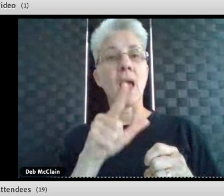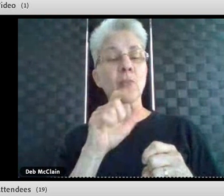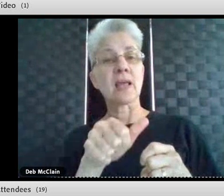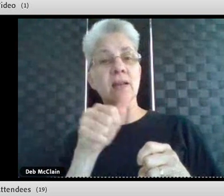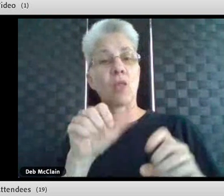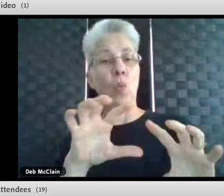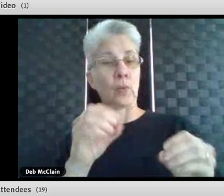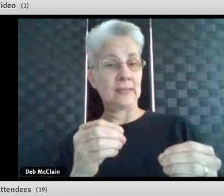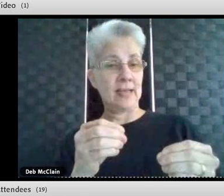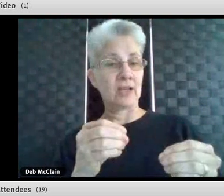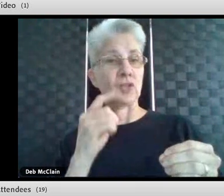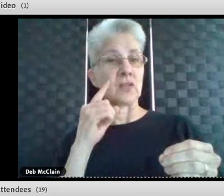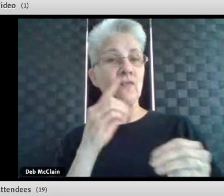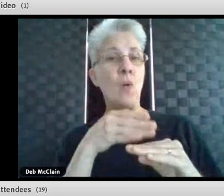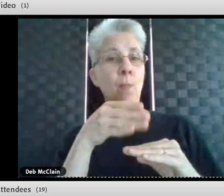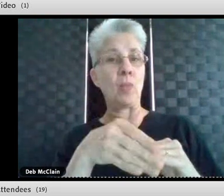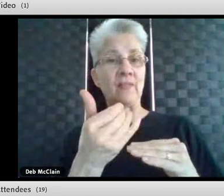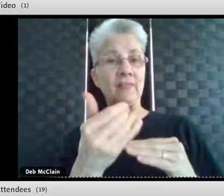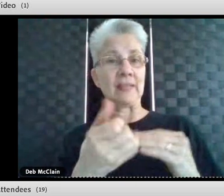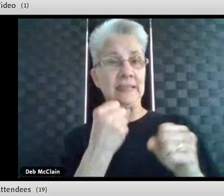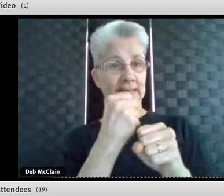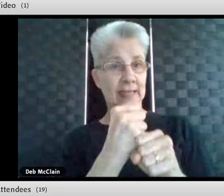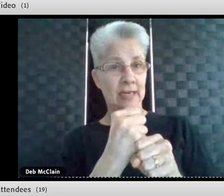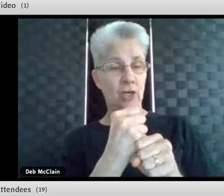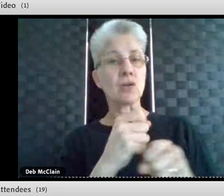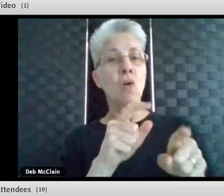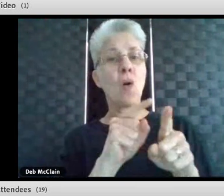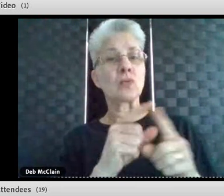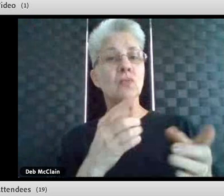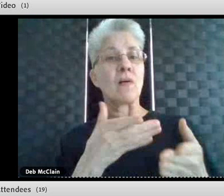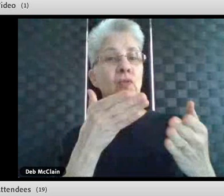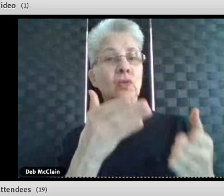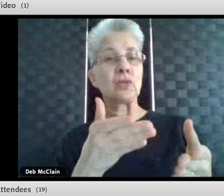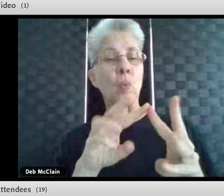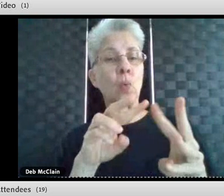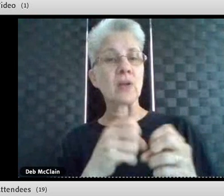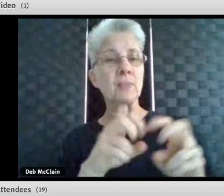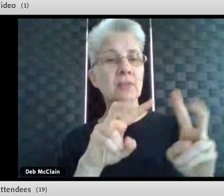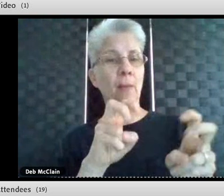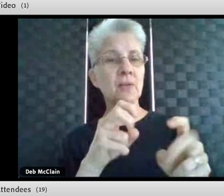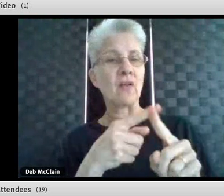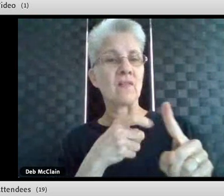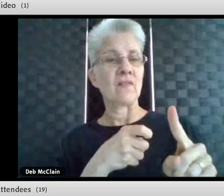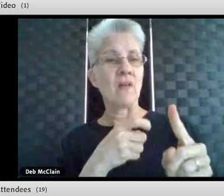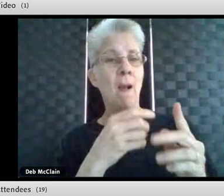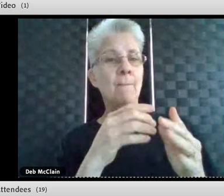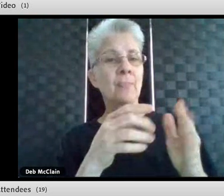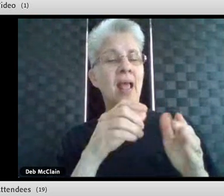and other organizations for more than 15 years. She offers workshops on topics ranging from leadership skills